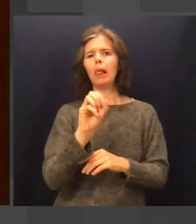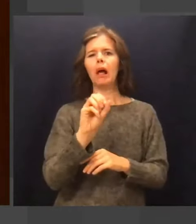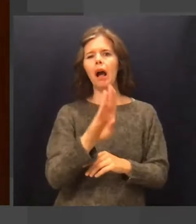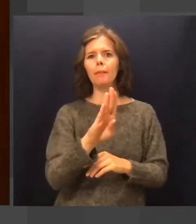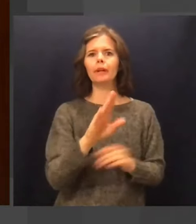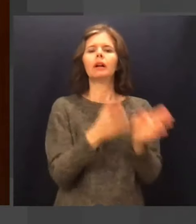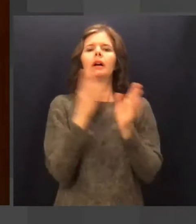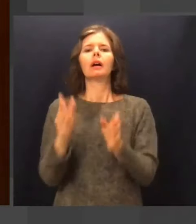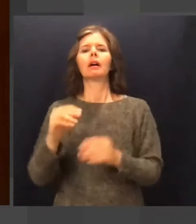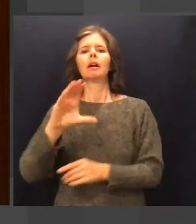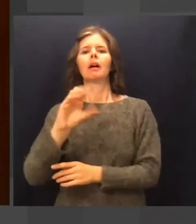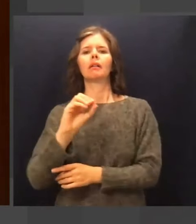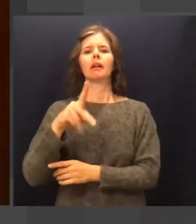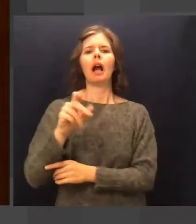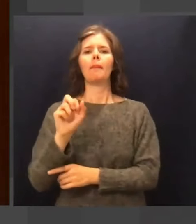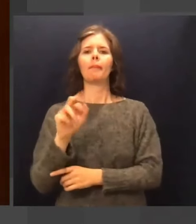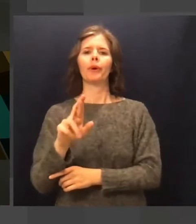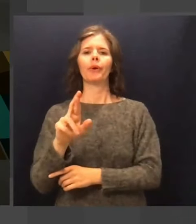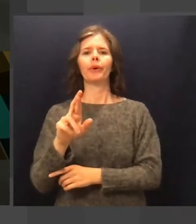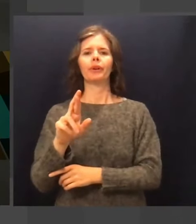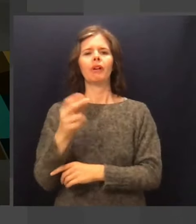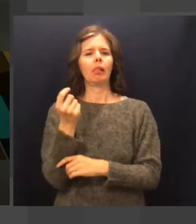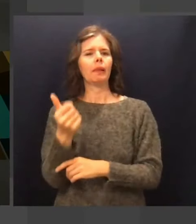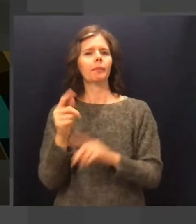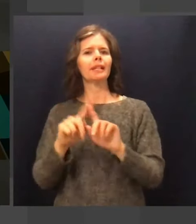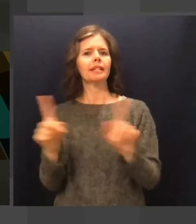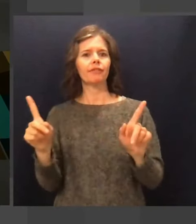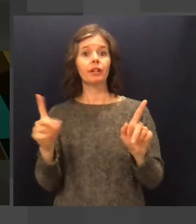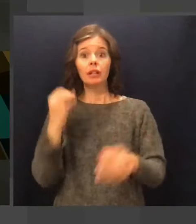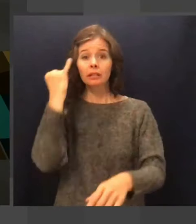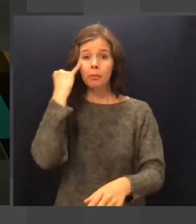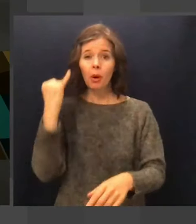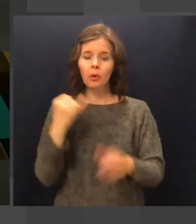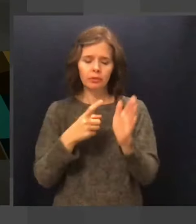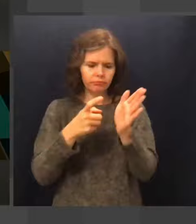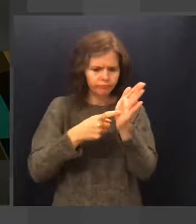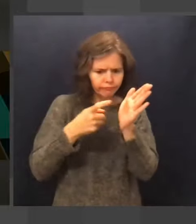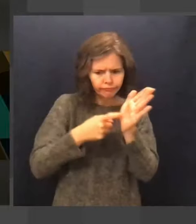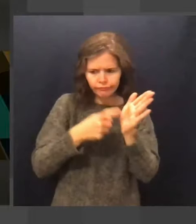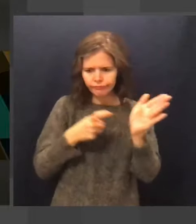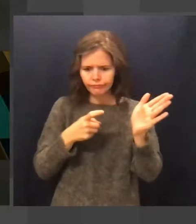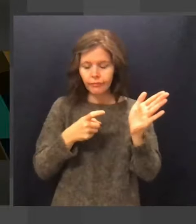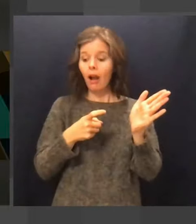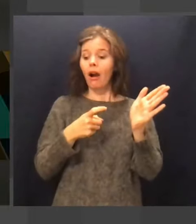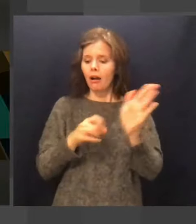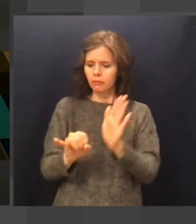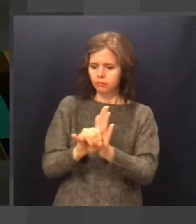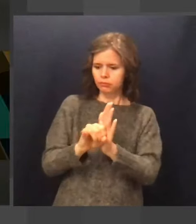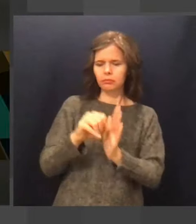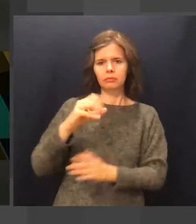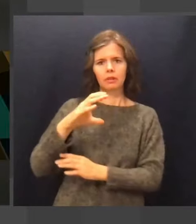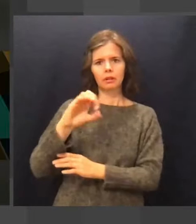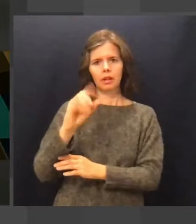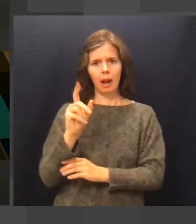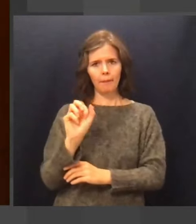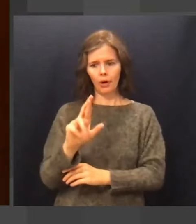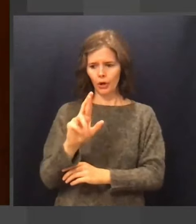COPPER IS DIFFERENT. SO IMAGINE THAT YOU ARE OUT MINING AND YOU SEE COPPER ORE.